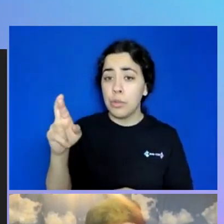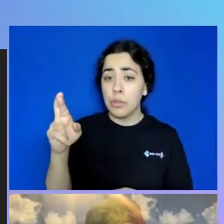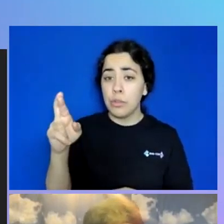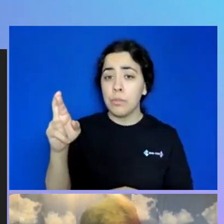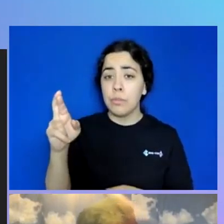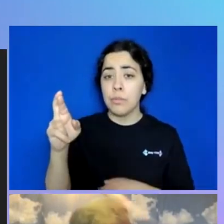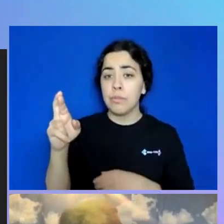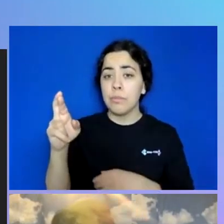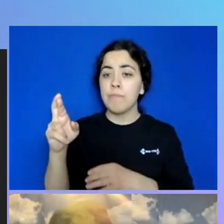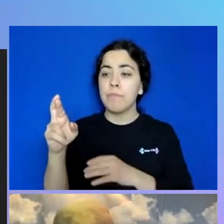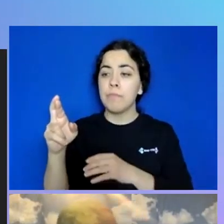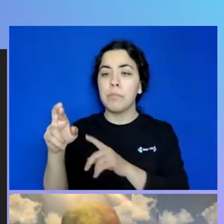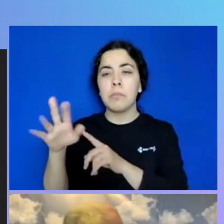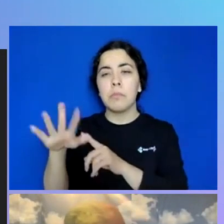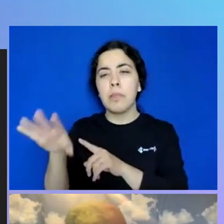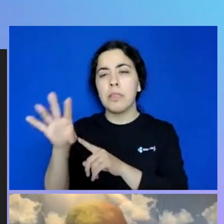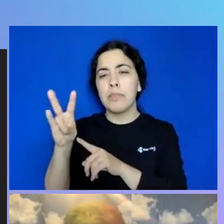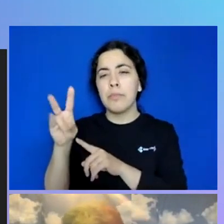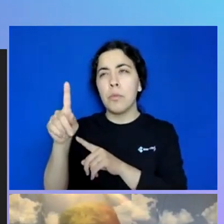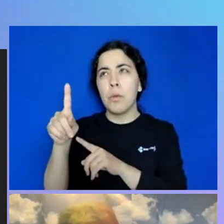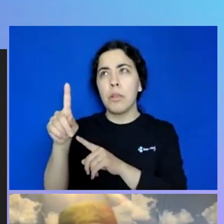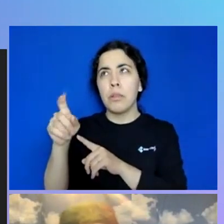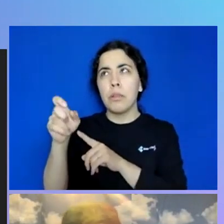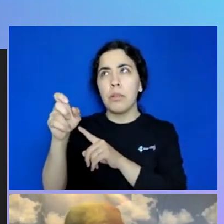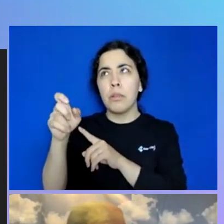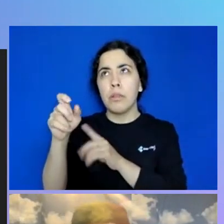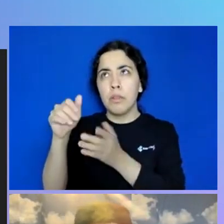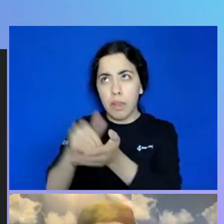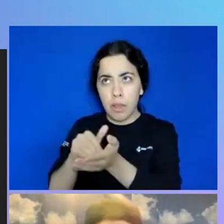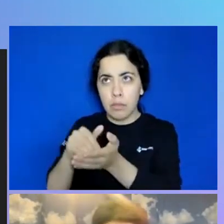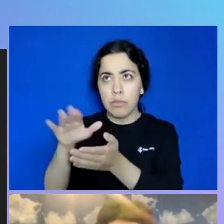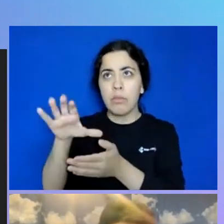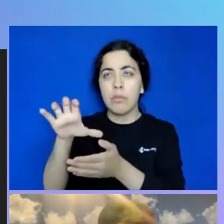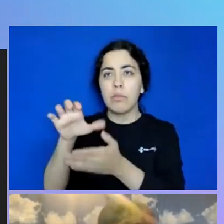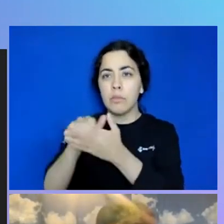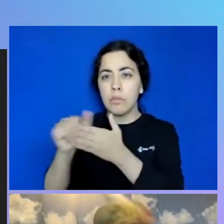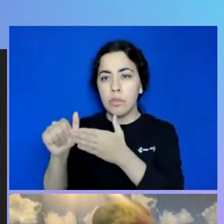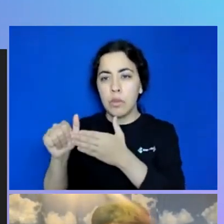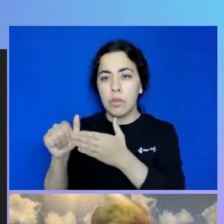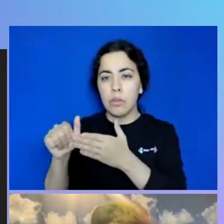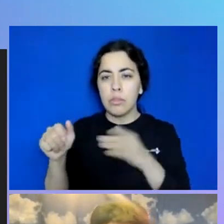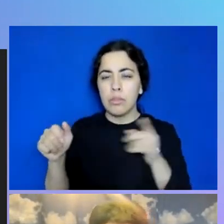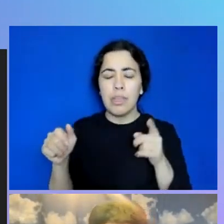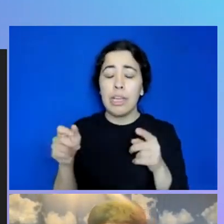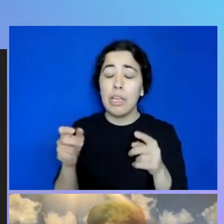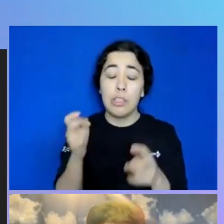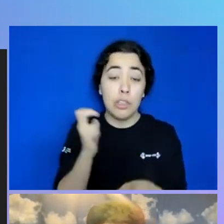seven 31,500 dollars or sorry, 71,500. It's very difficult to